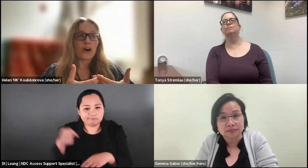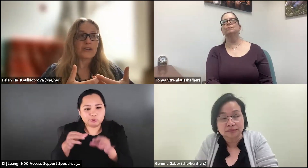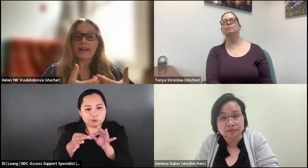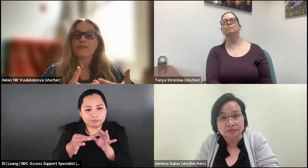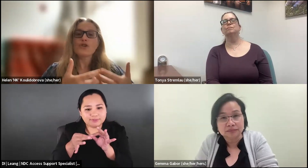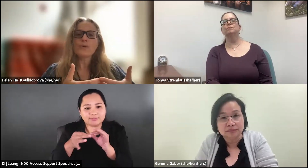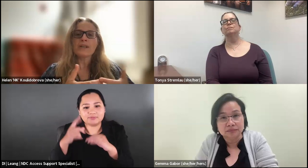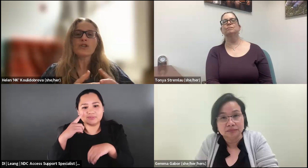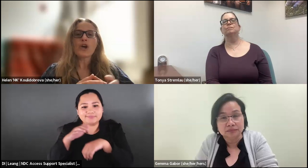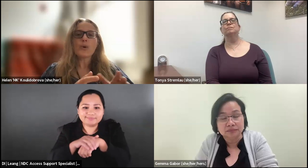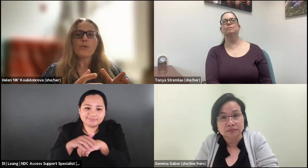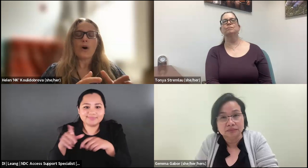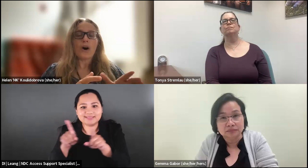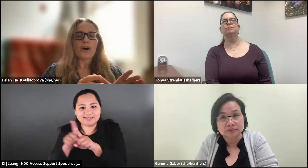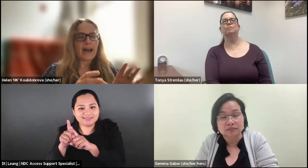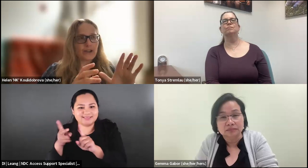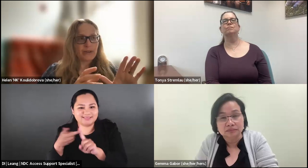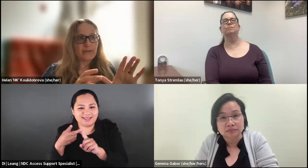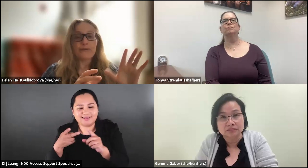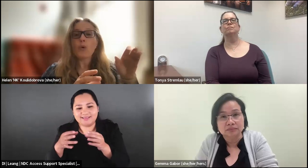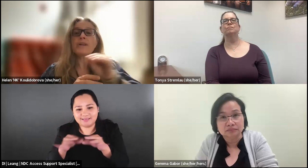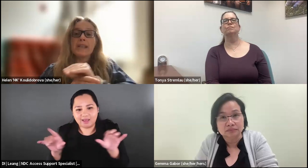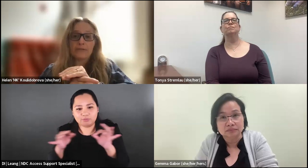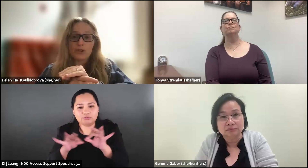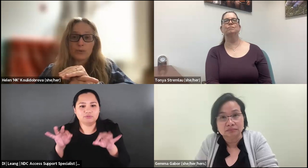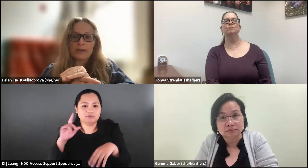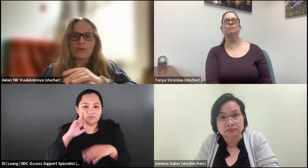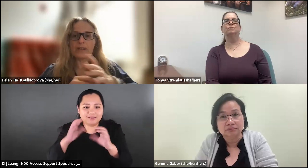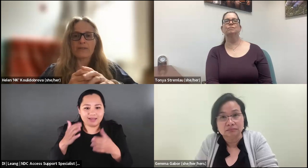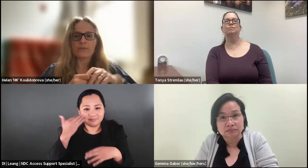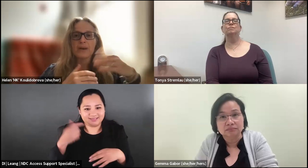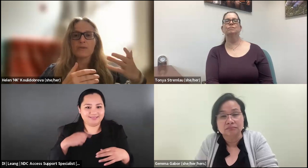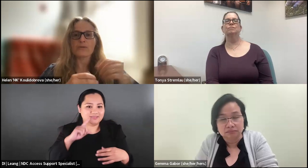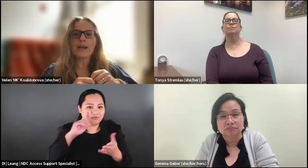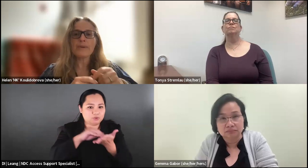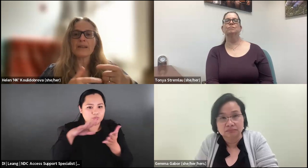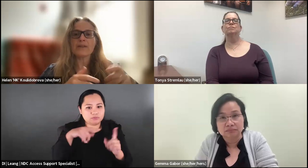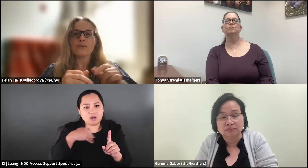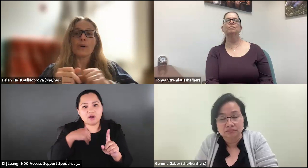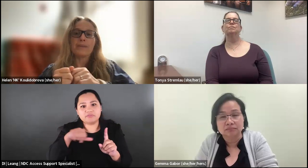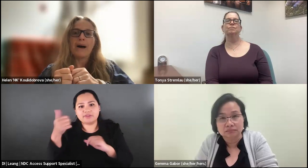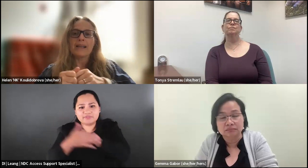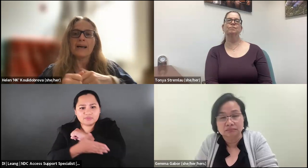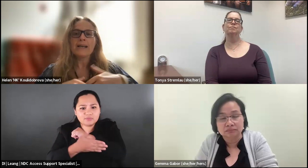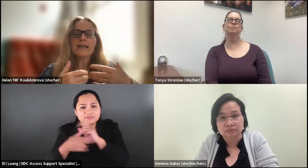are deaf students who are actually foreign deaf students. They're from Saudi Arabia. They're from Guatemala.